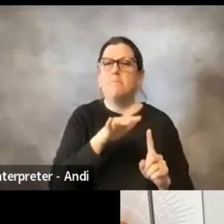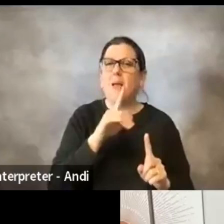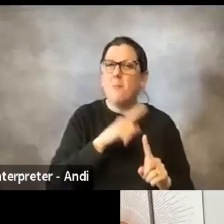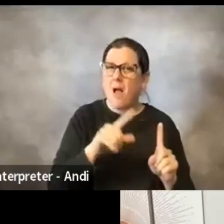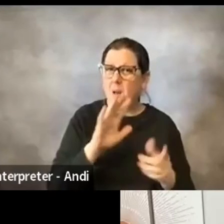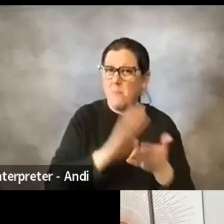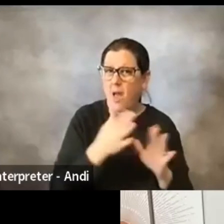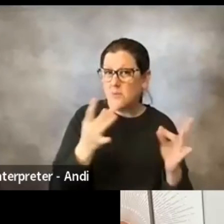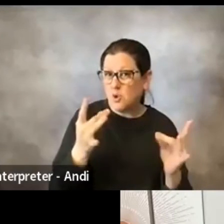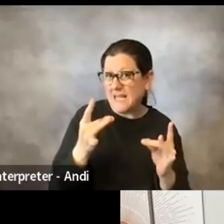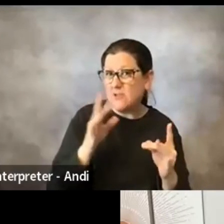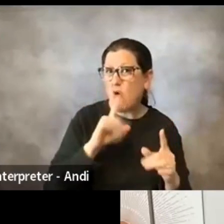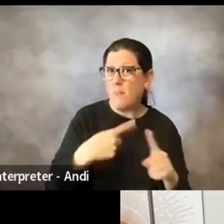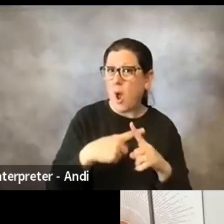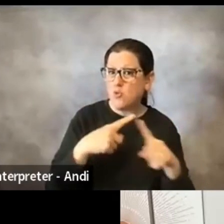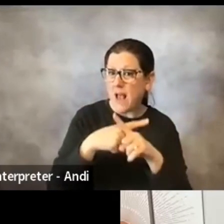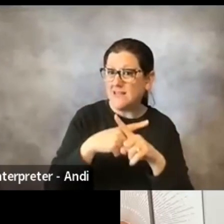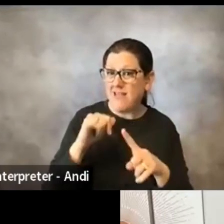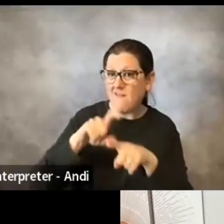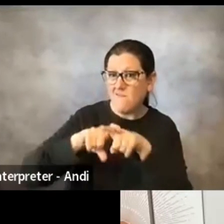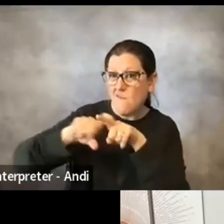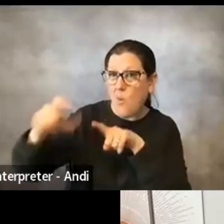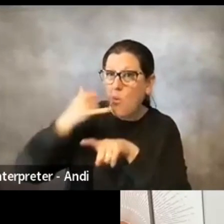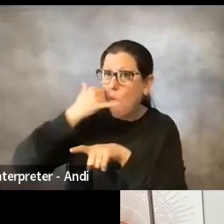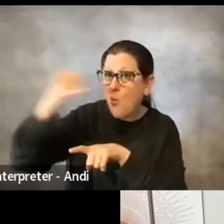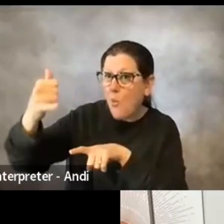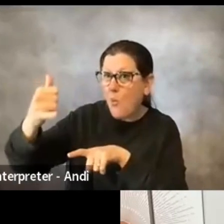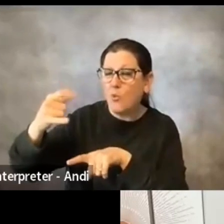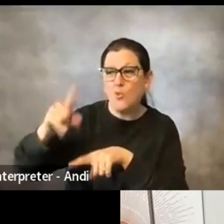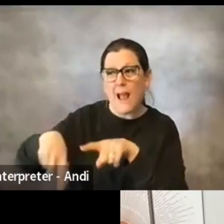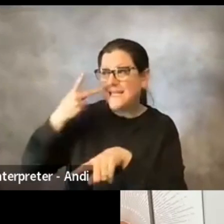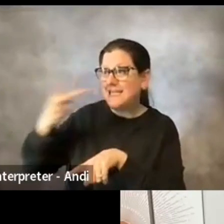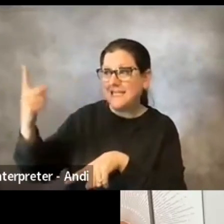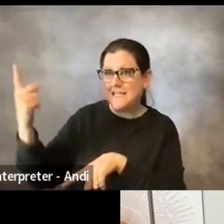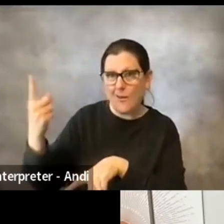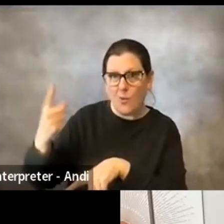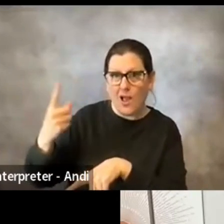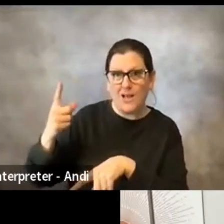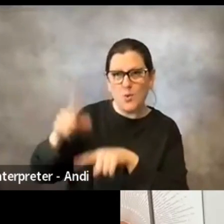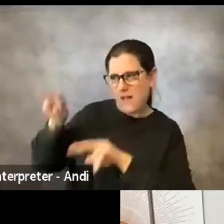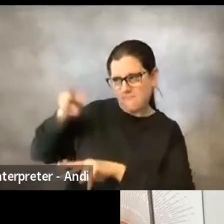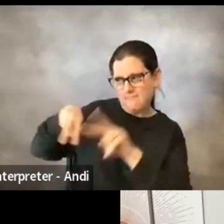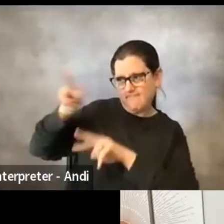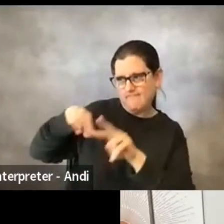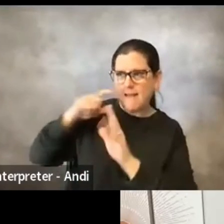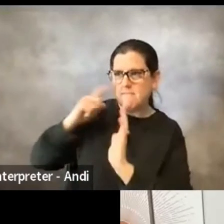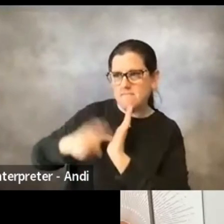talking about crisis phone lines, where you can't actually see the person, you wouldn't necessarily be able to identify some of the telltale signs. And